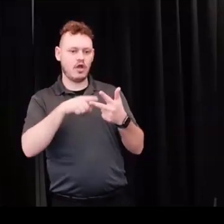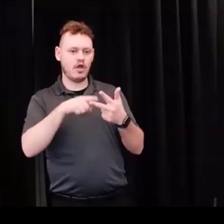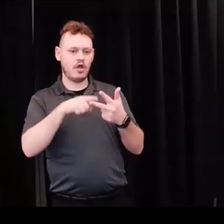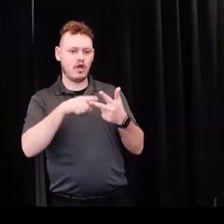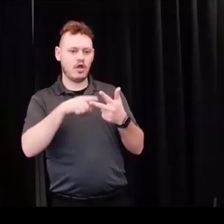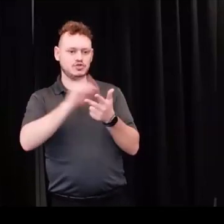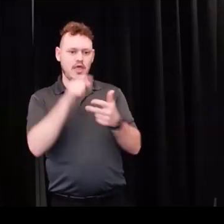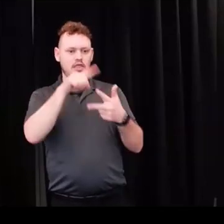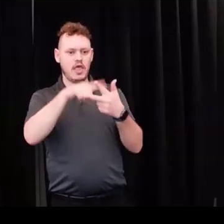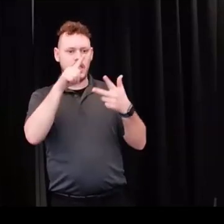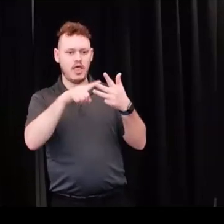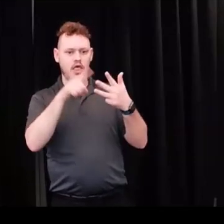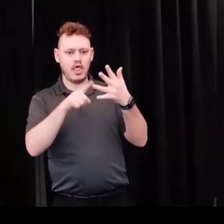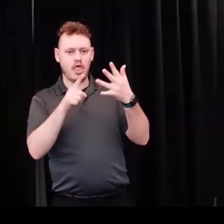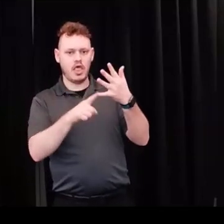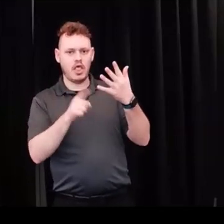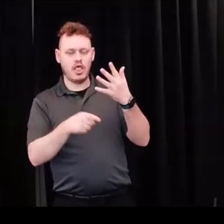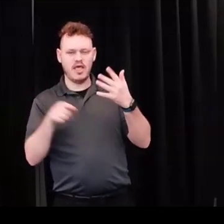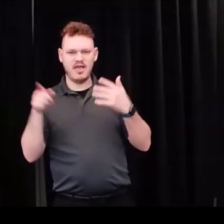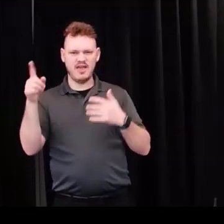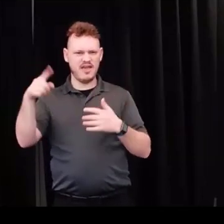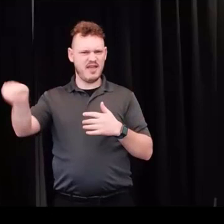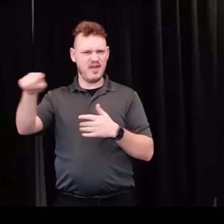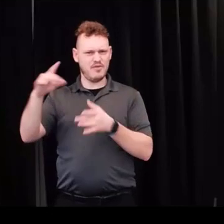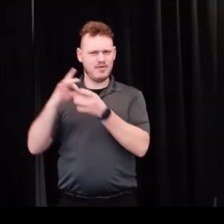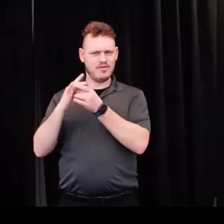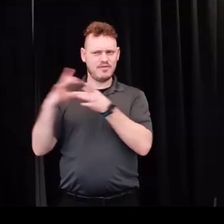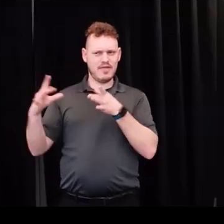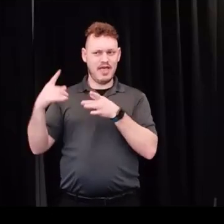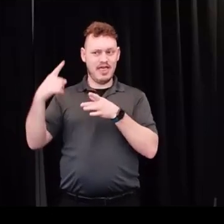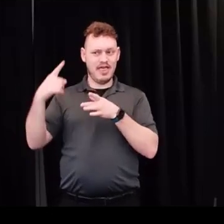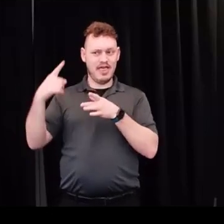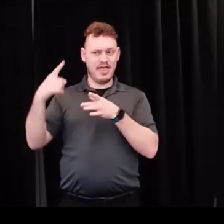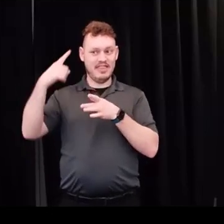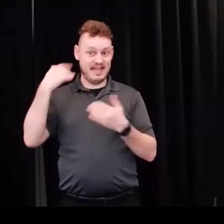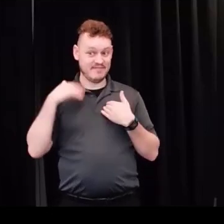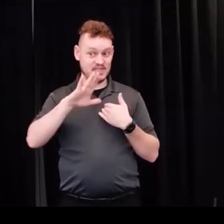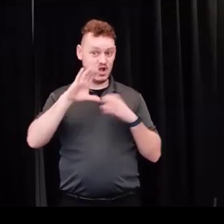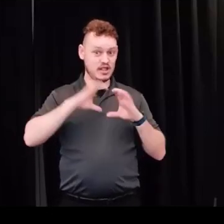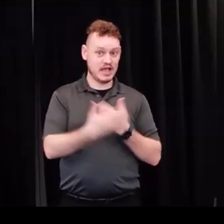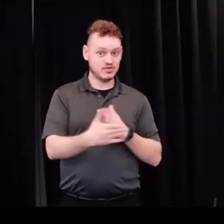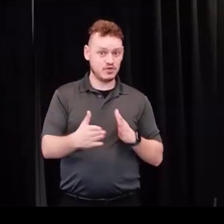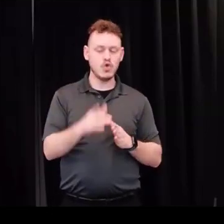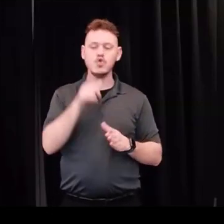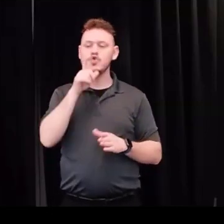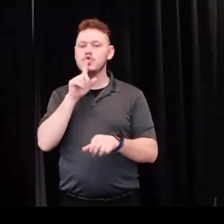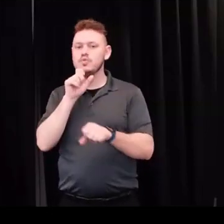disconnect from what they think that they have in their classroom and who actually is showing up in